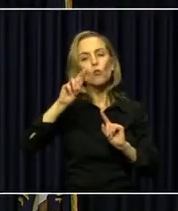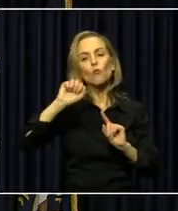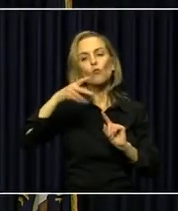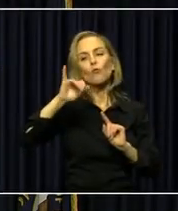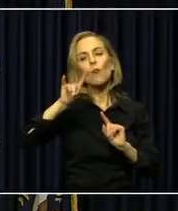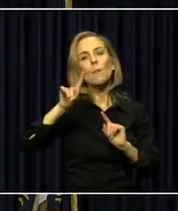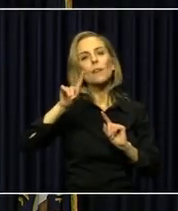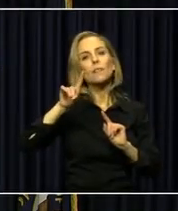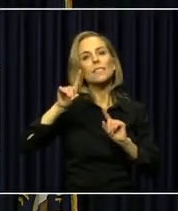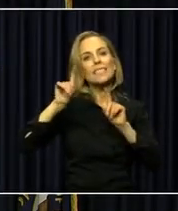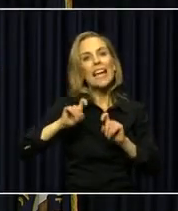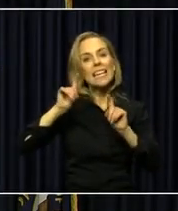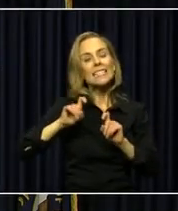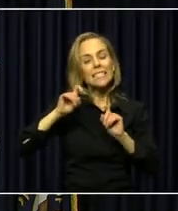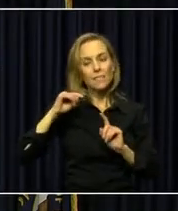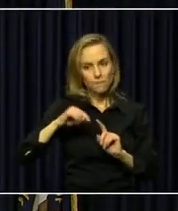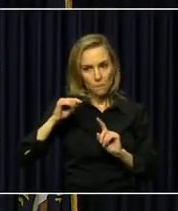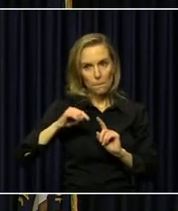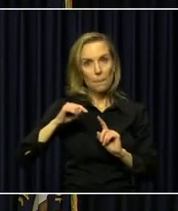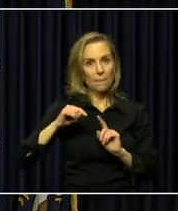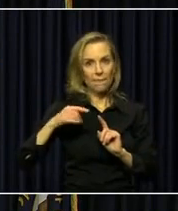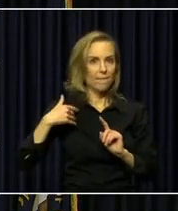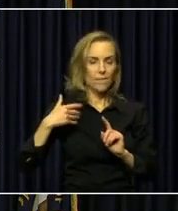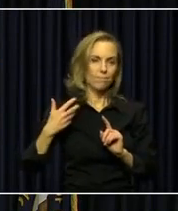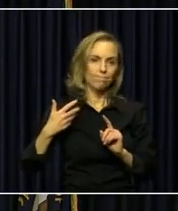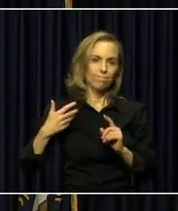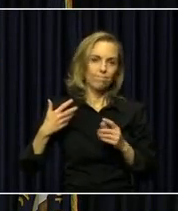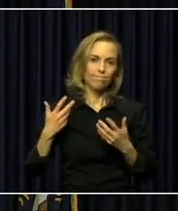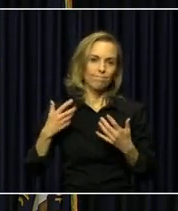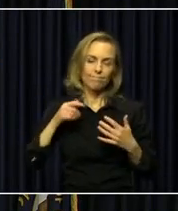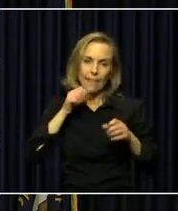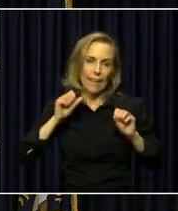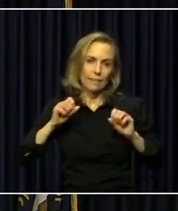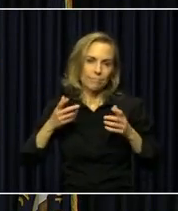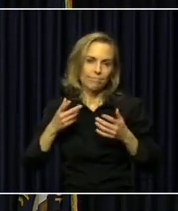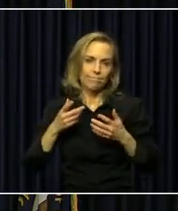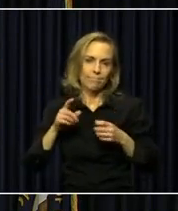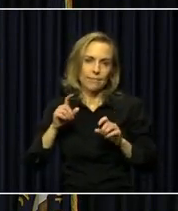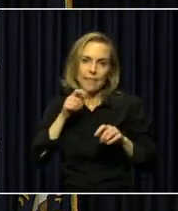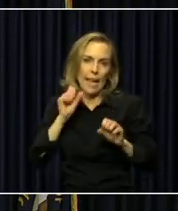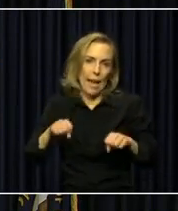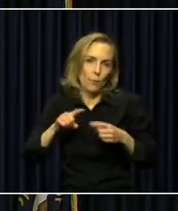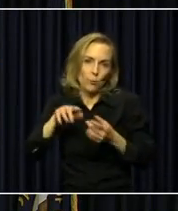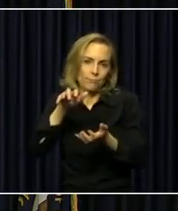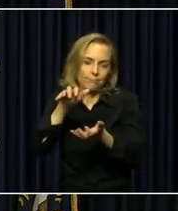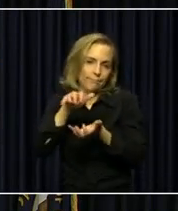AND UofL, AND THE MORE THAT WE CAN MAKE SURE THAT THEY GET THE